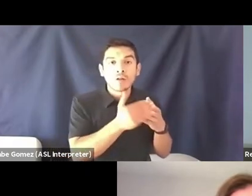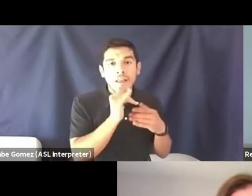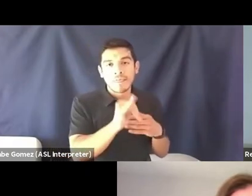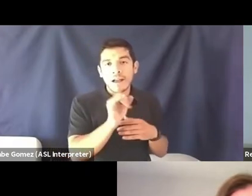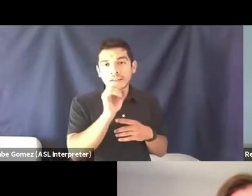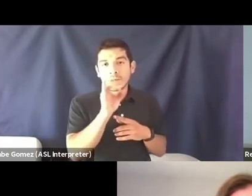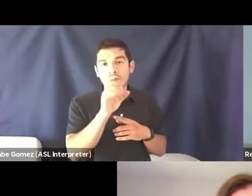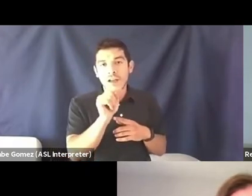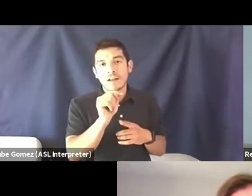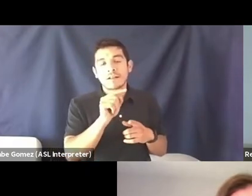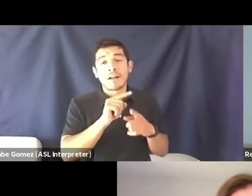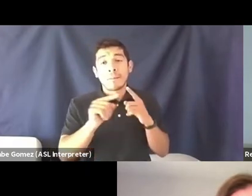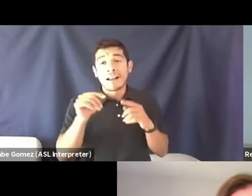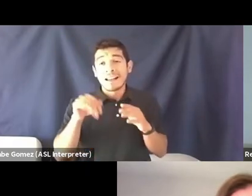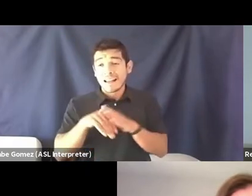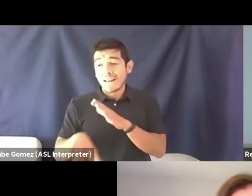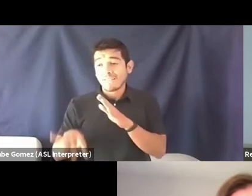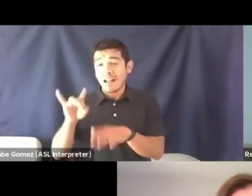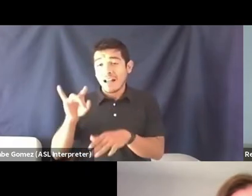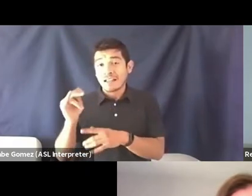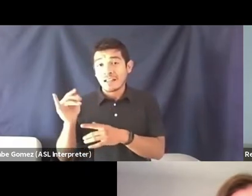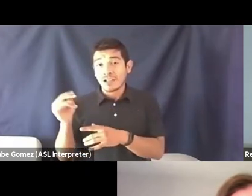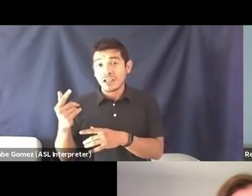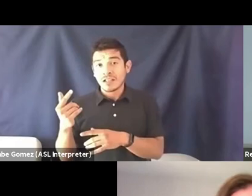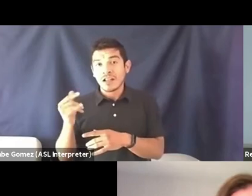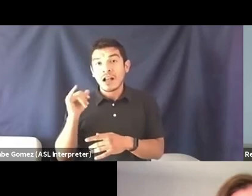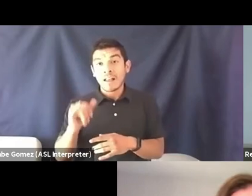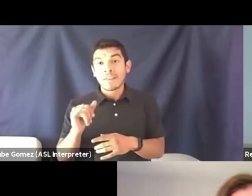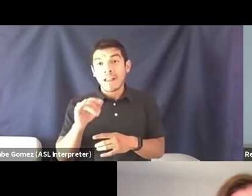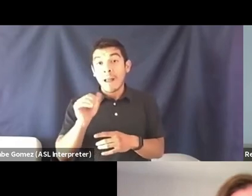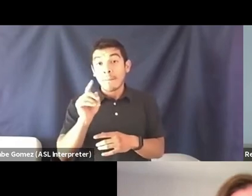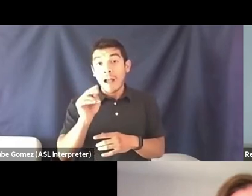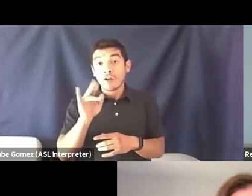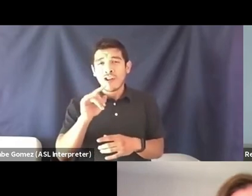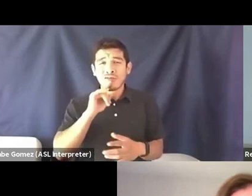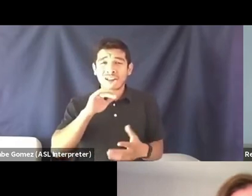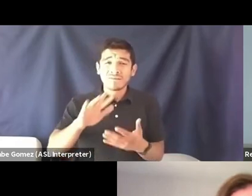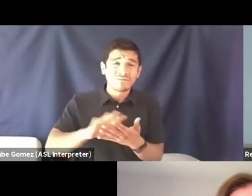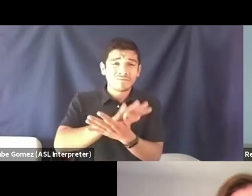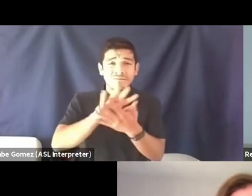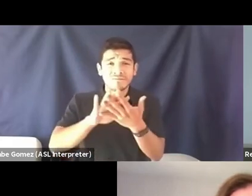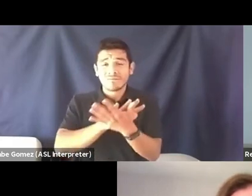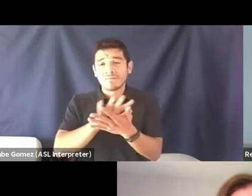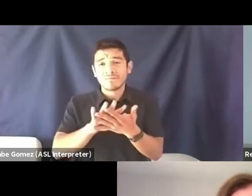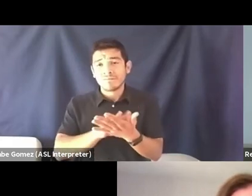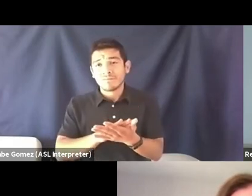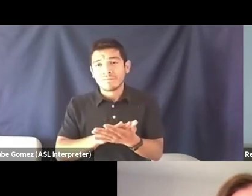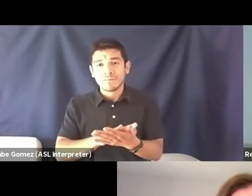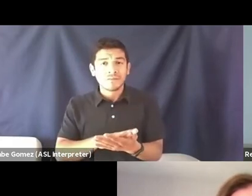But I think in "Finding Yingying" the boundary is really blurred. And actually I just feel like, you know,